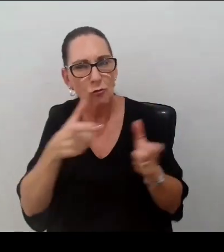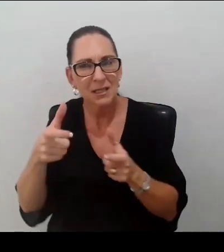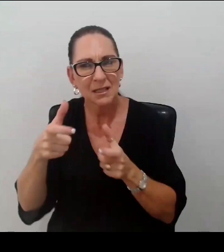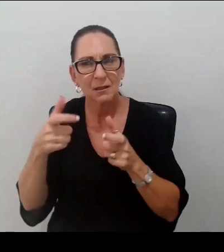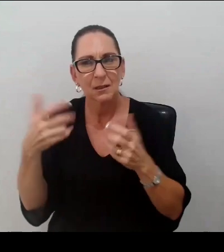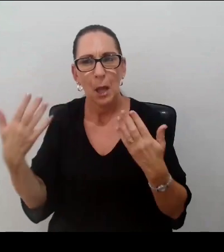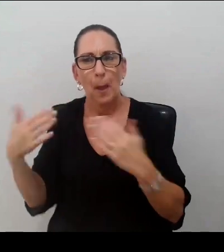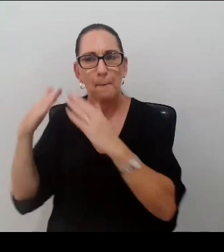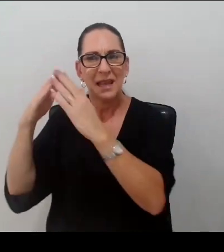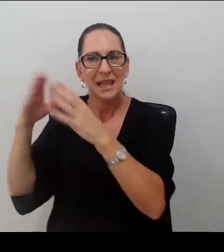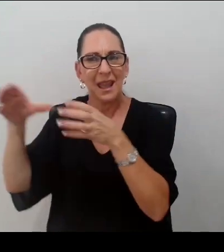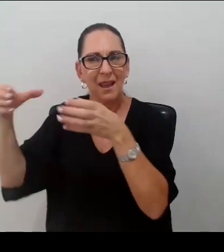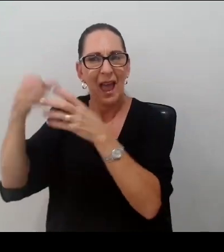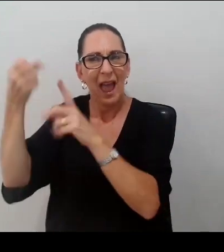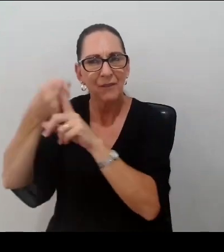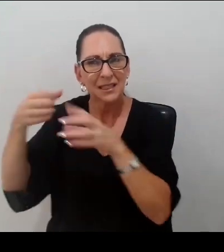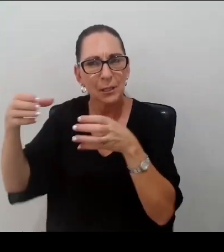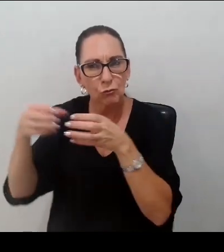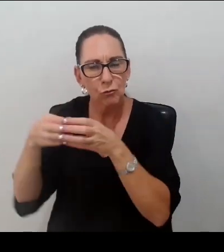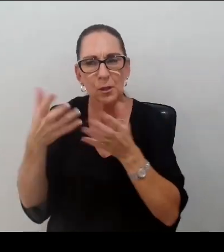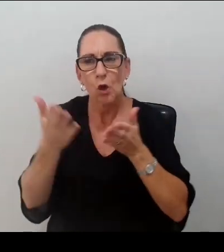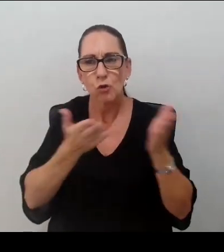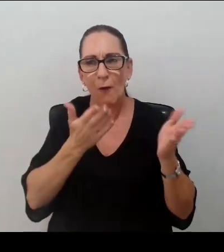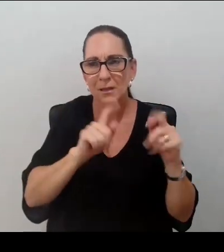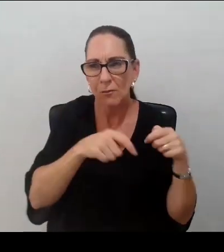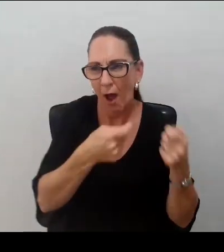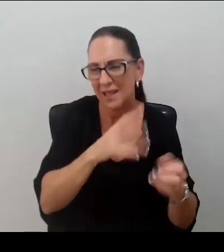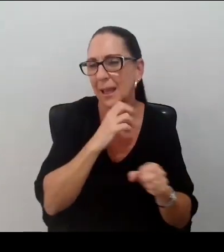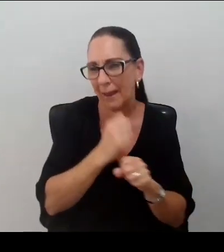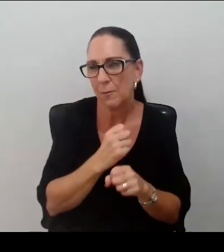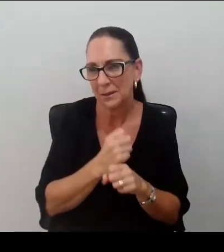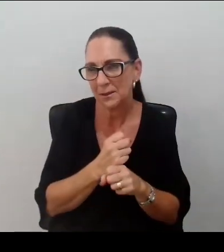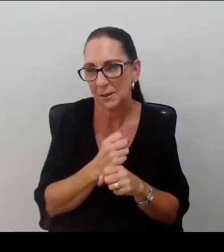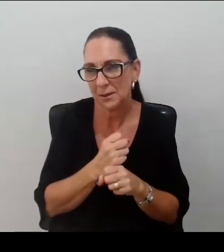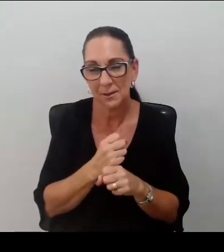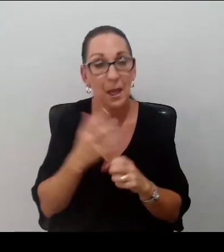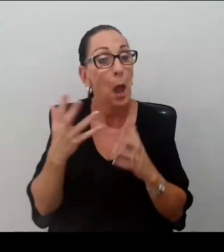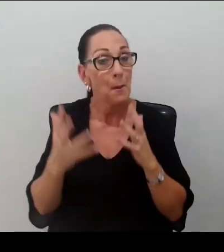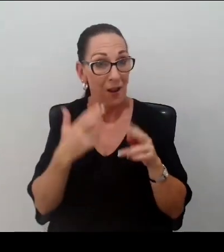service providers, and governments, in terms of what’s needed for better policy. It is